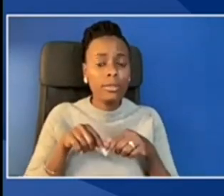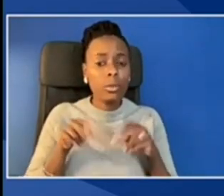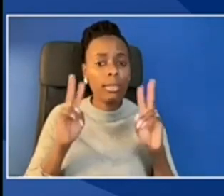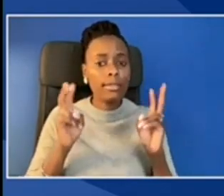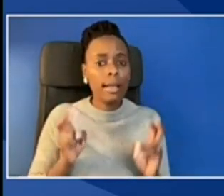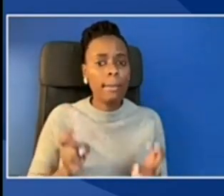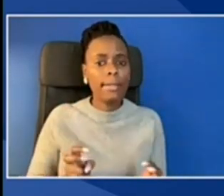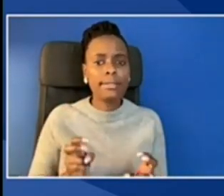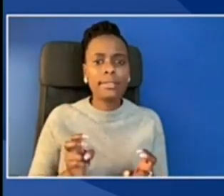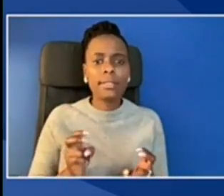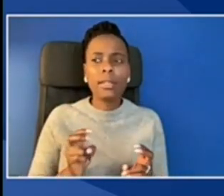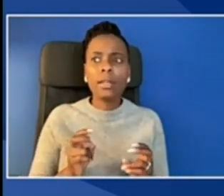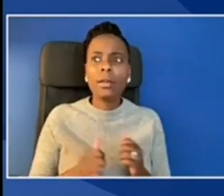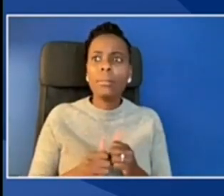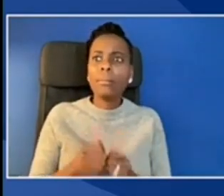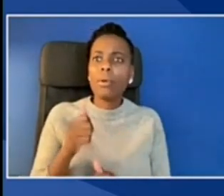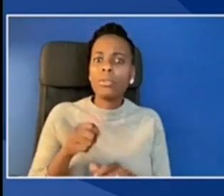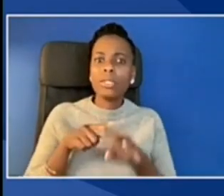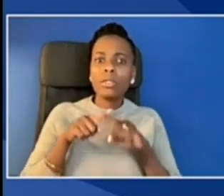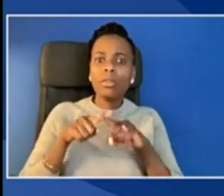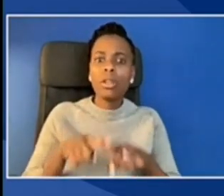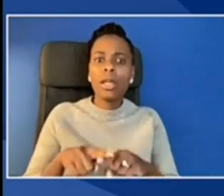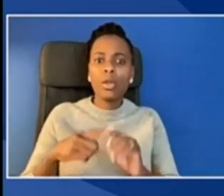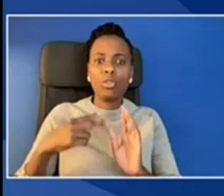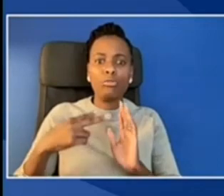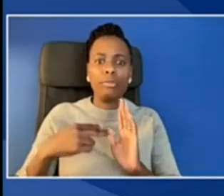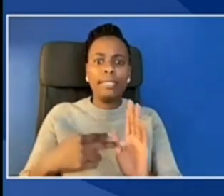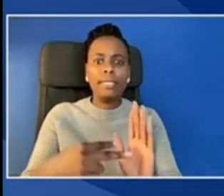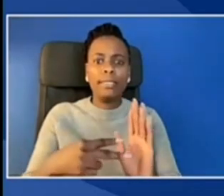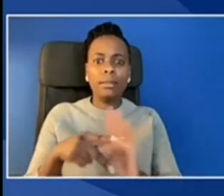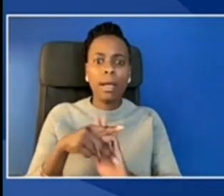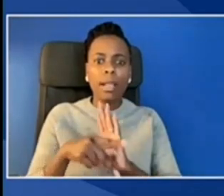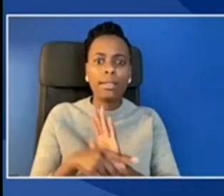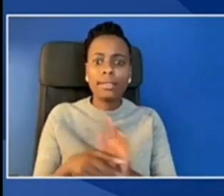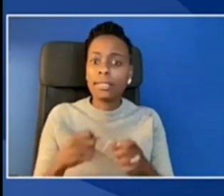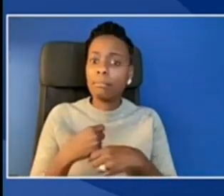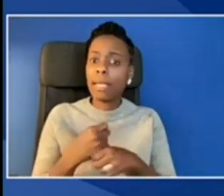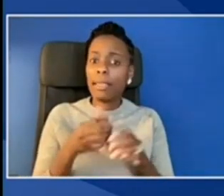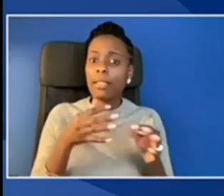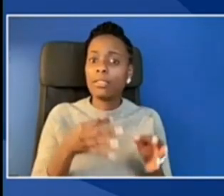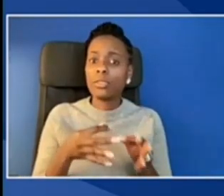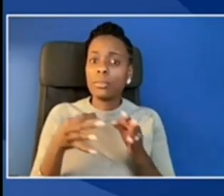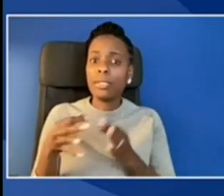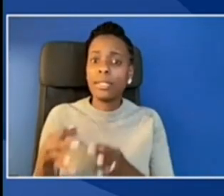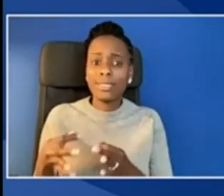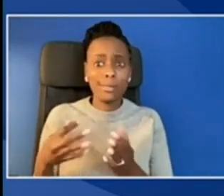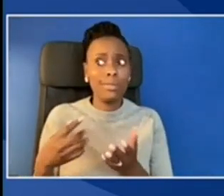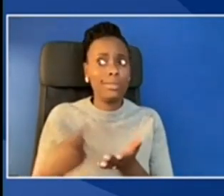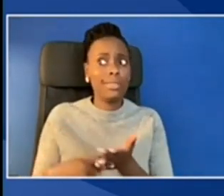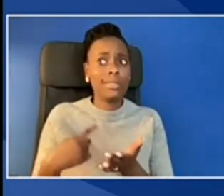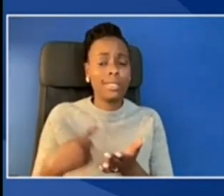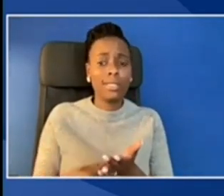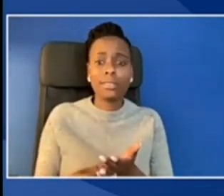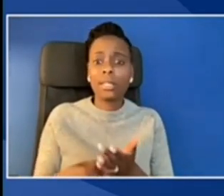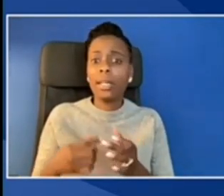relying on reading through these policies and making these determinations. And we've all talked about how they continue to make all these mistakes